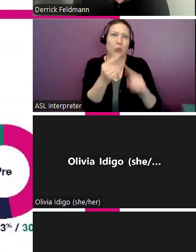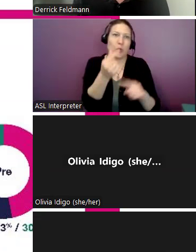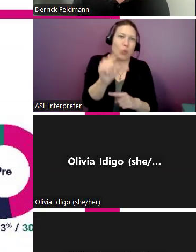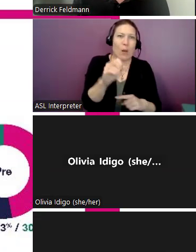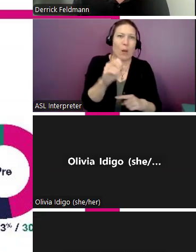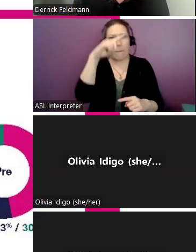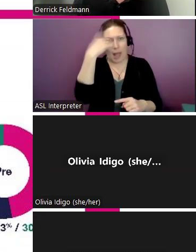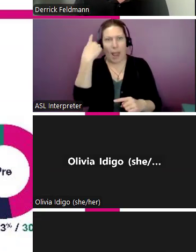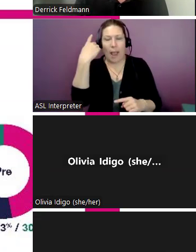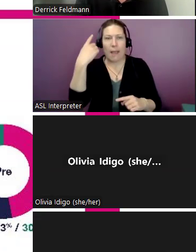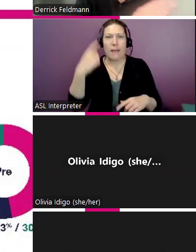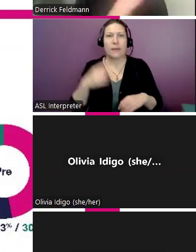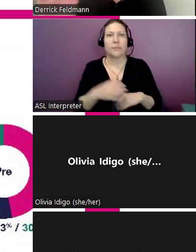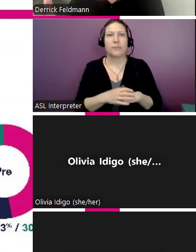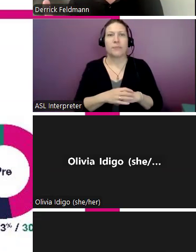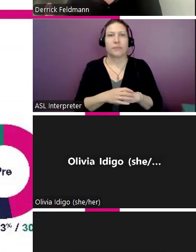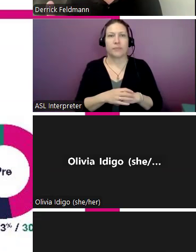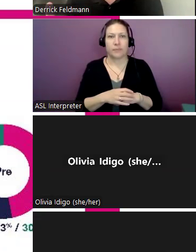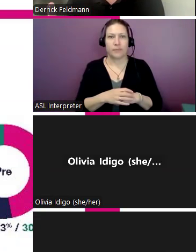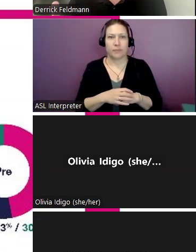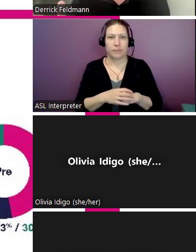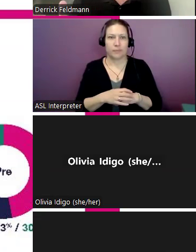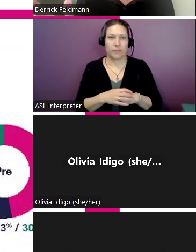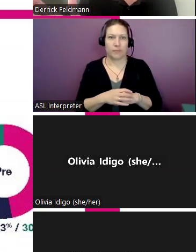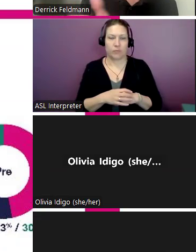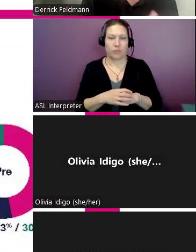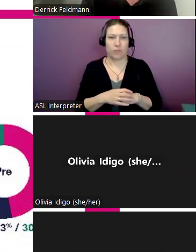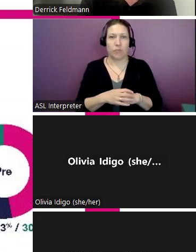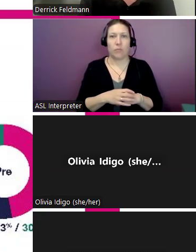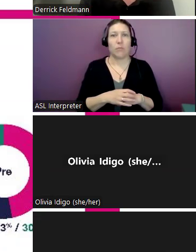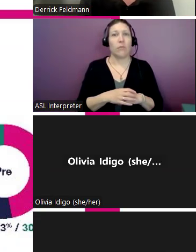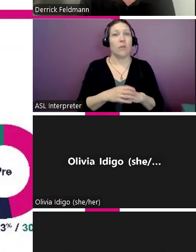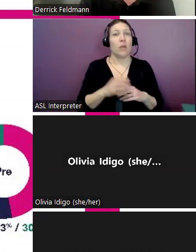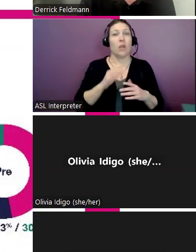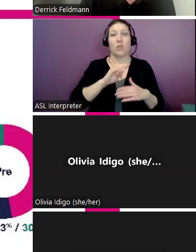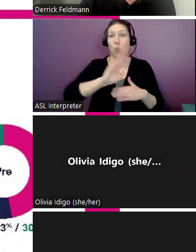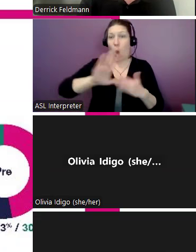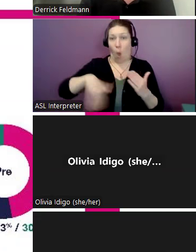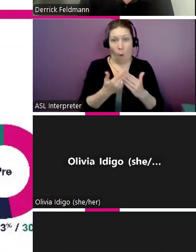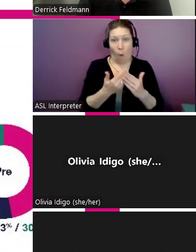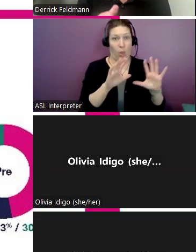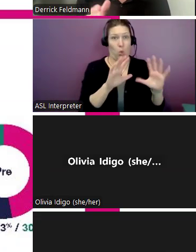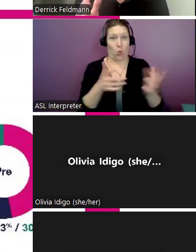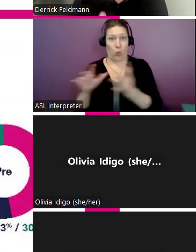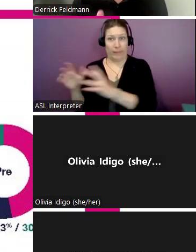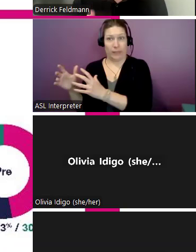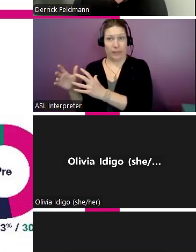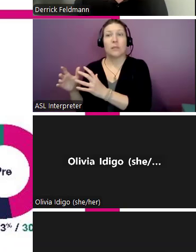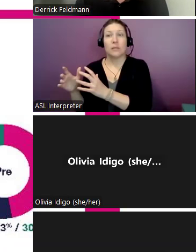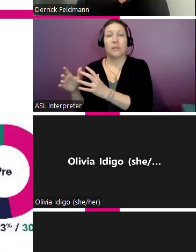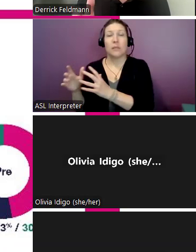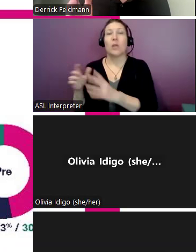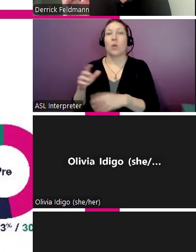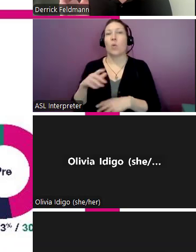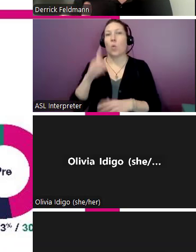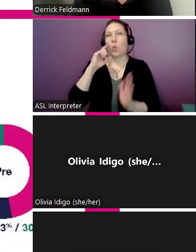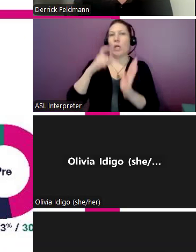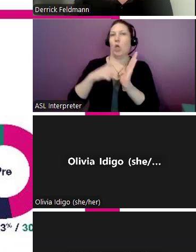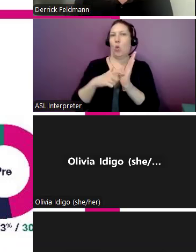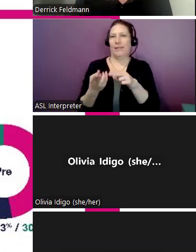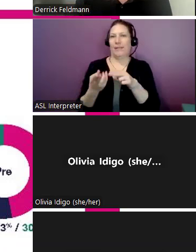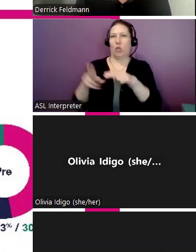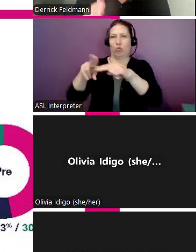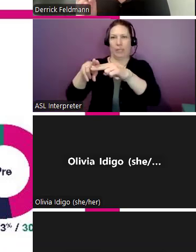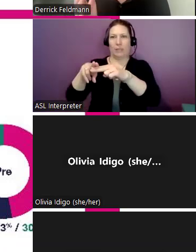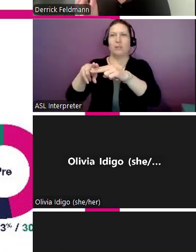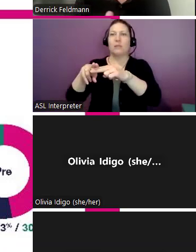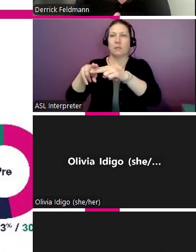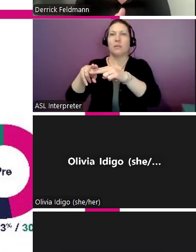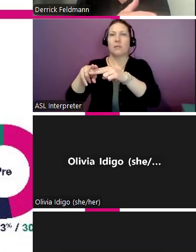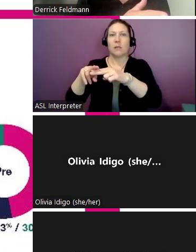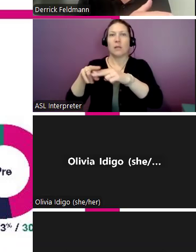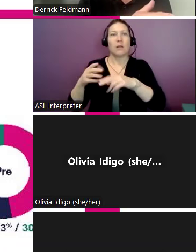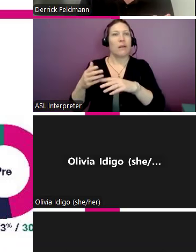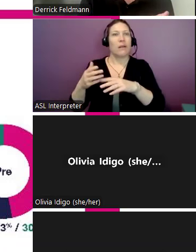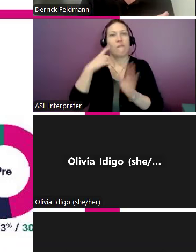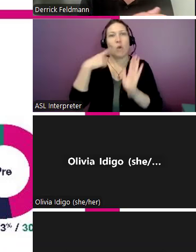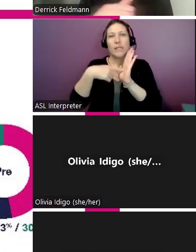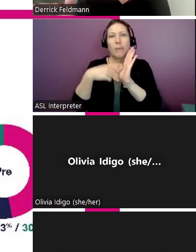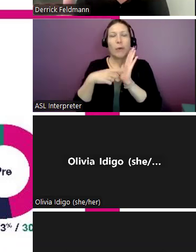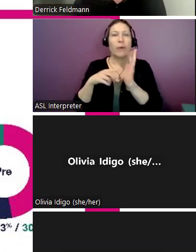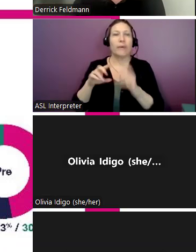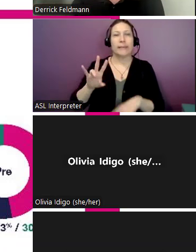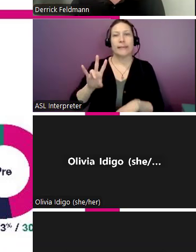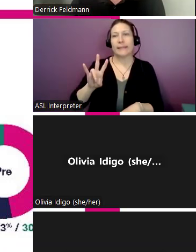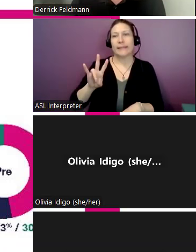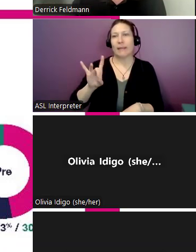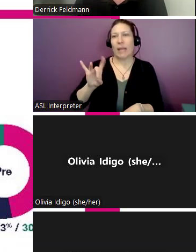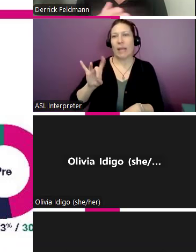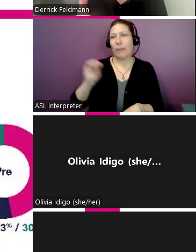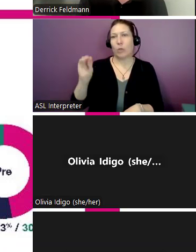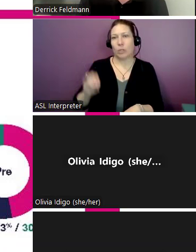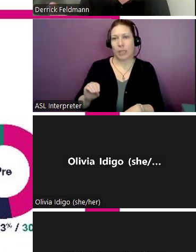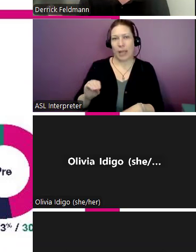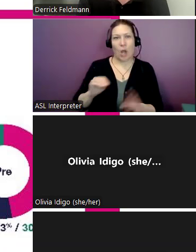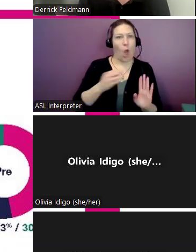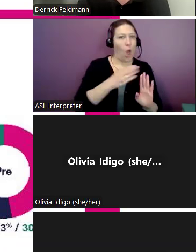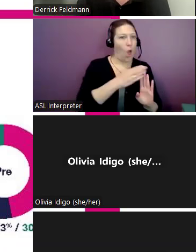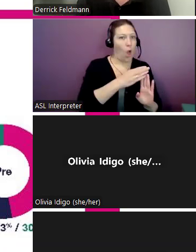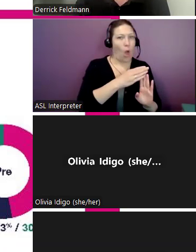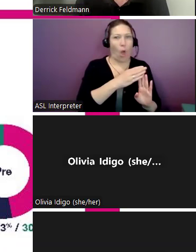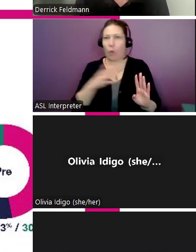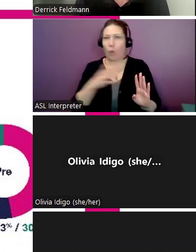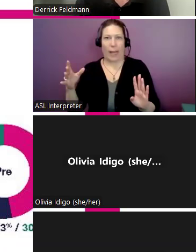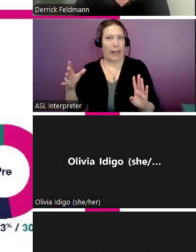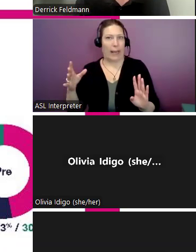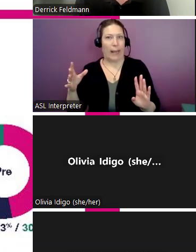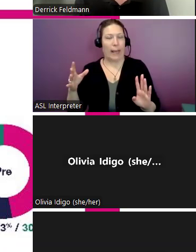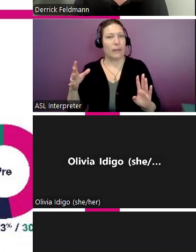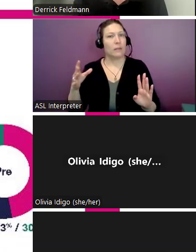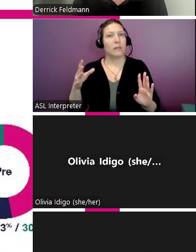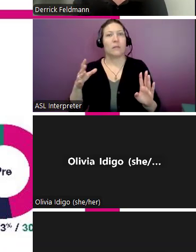Almost without a doubt across all the segments. We saw increases in a likely state from 78th percentiles all the way across no matter how we spliced and diced the data.